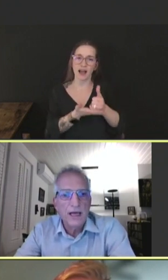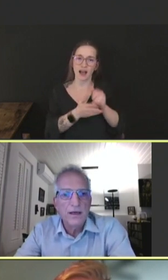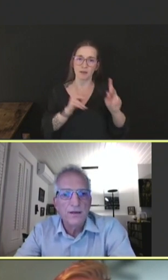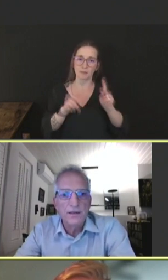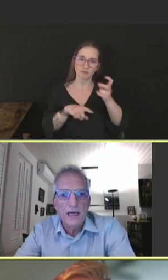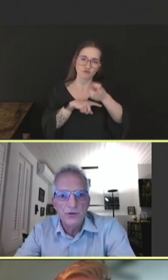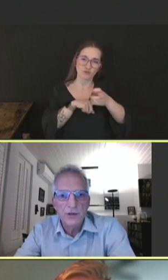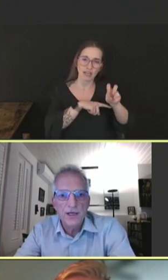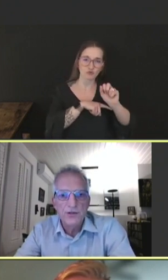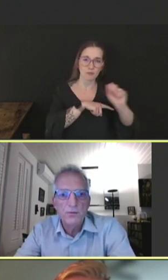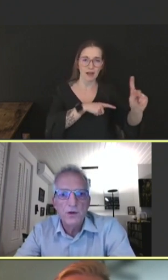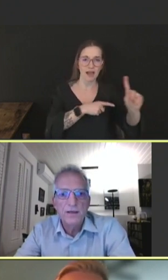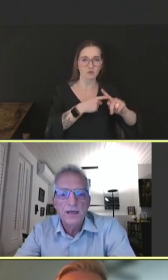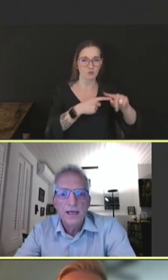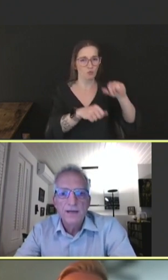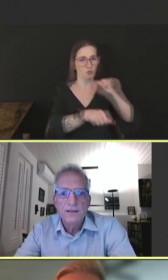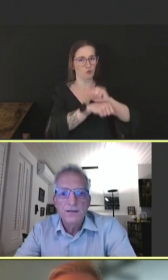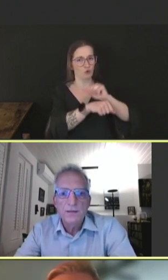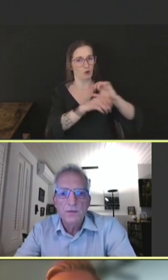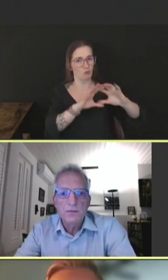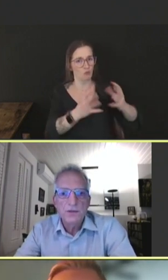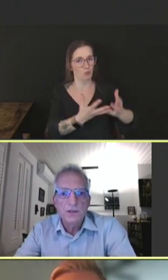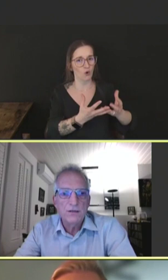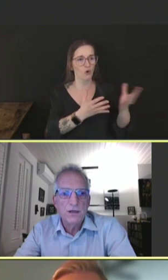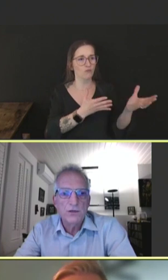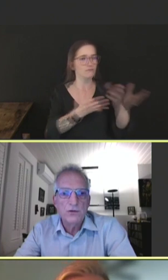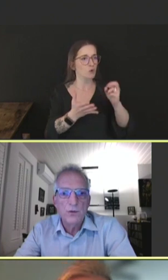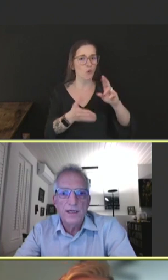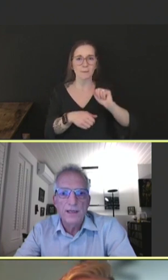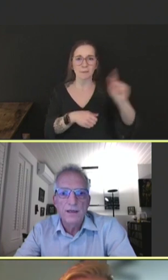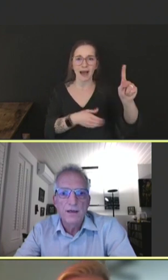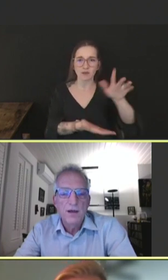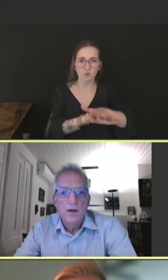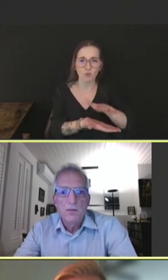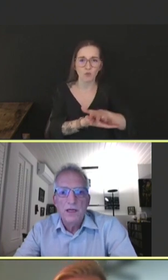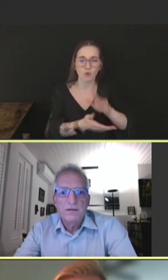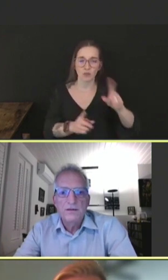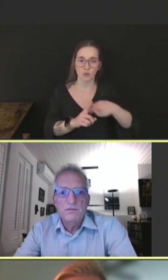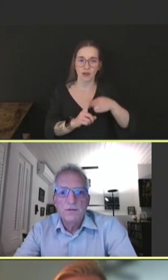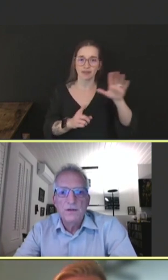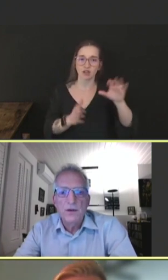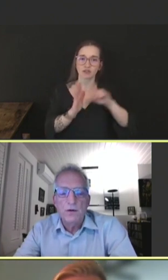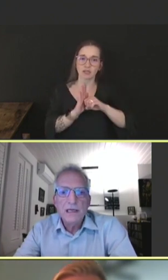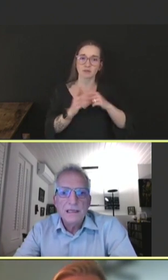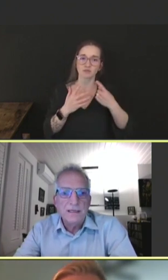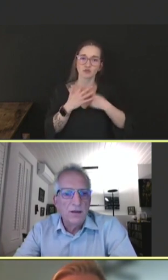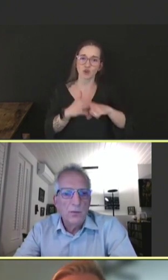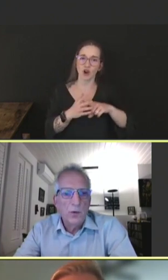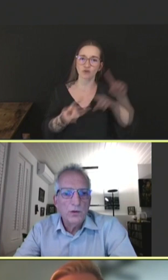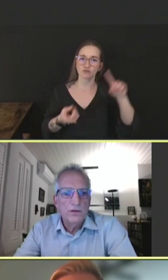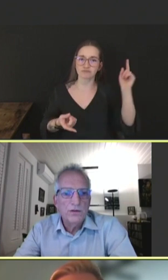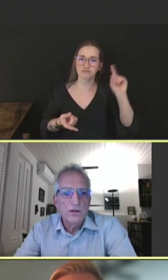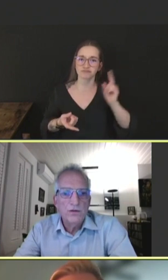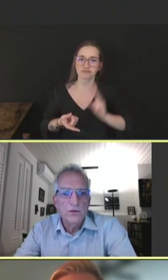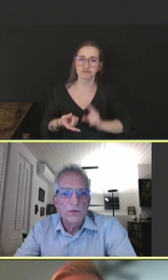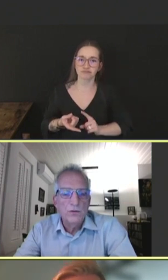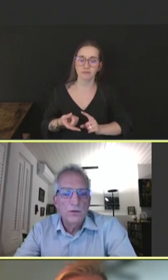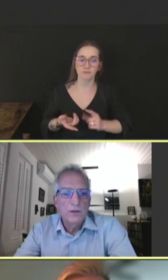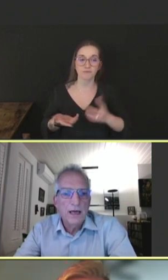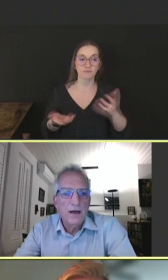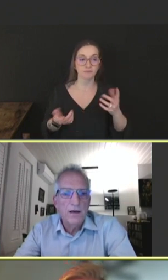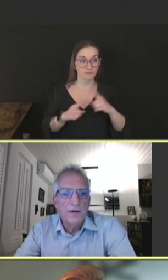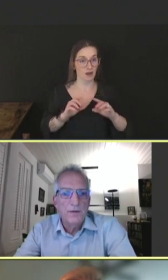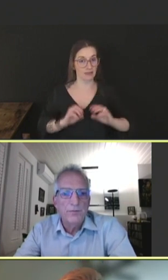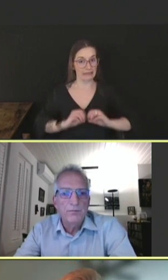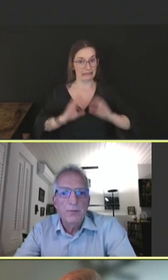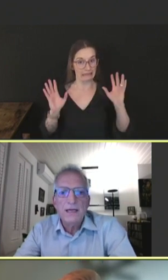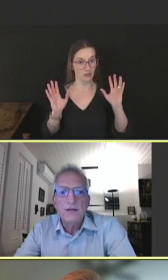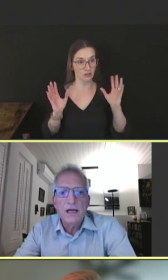their education when these symptoms start to wane. But, you know, clearly, it's important to better